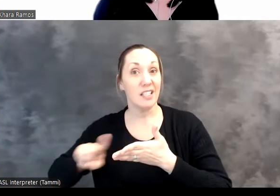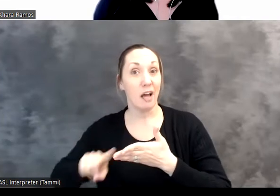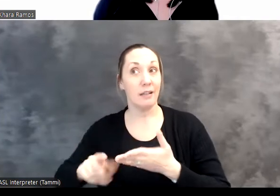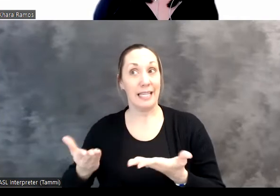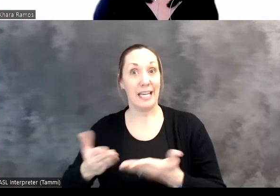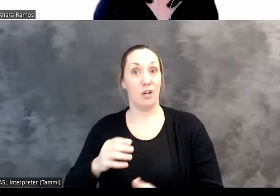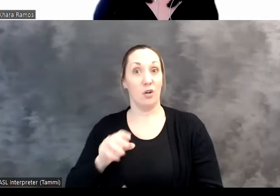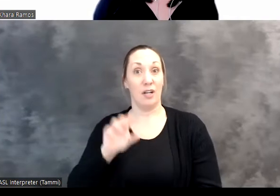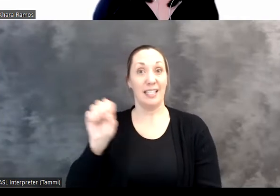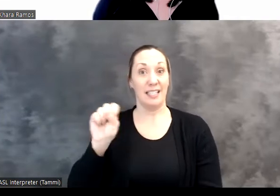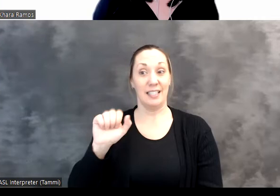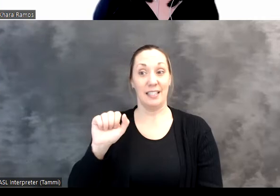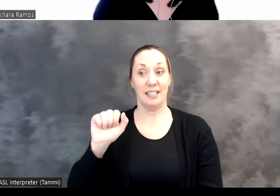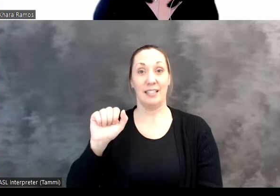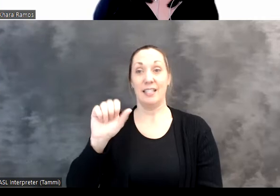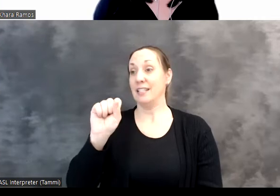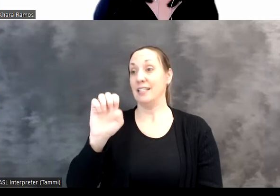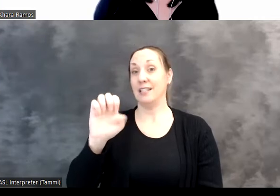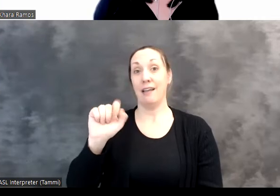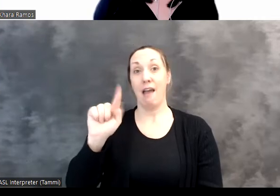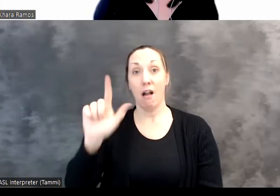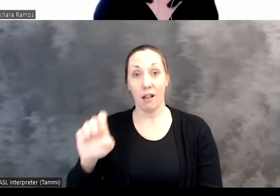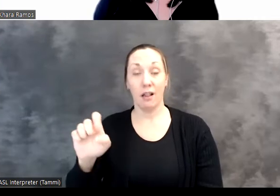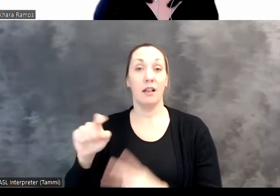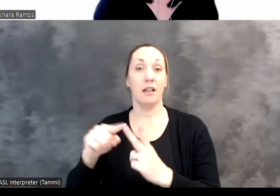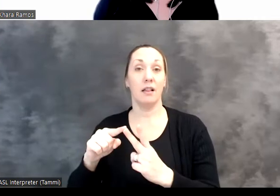neural stimulaters, experimentally, a lot